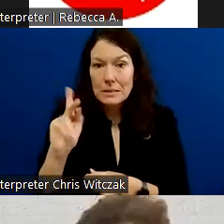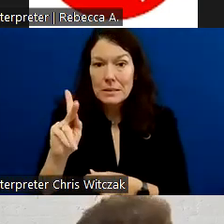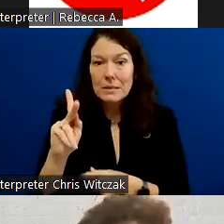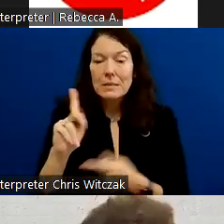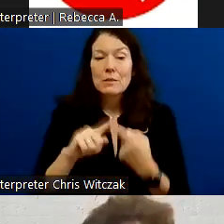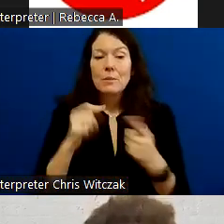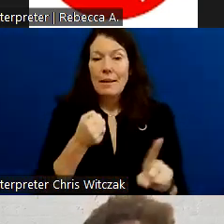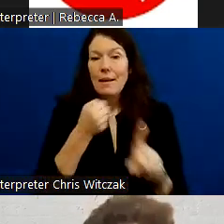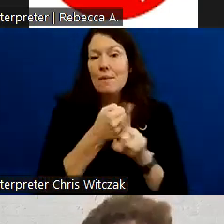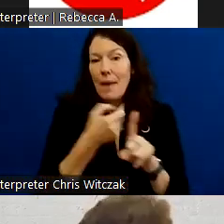by substance use coercion